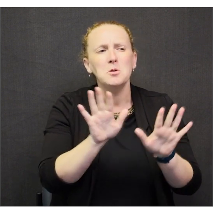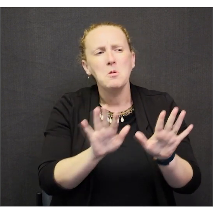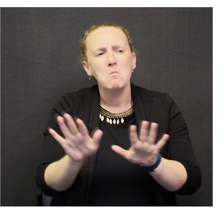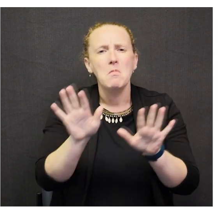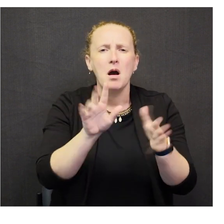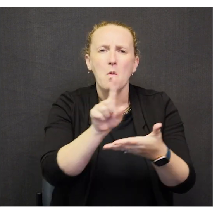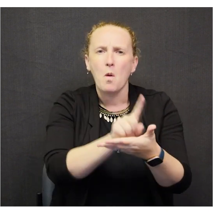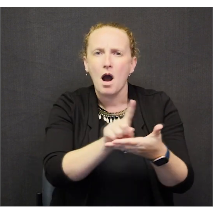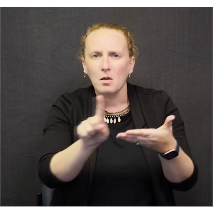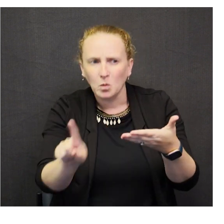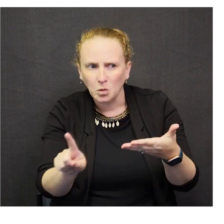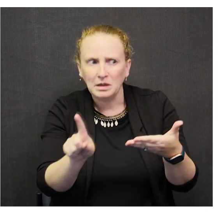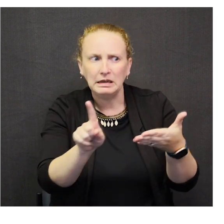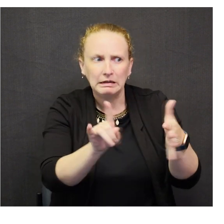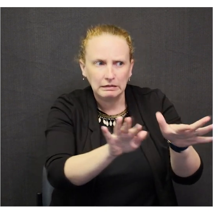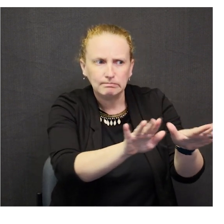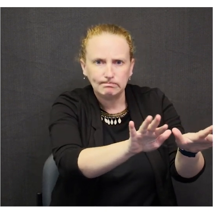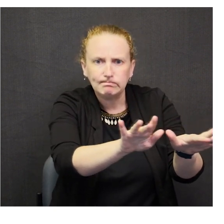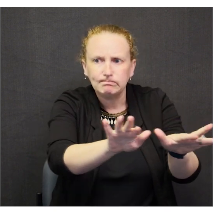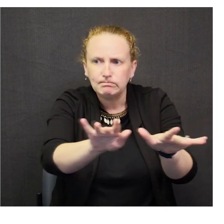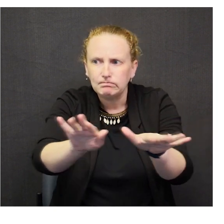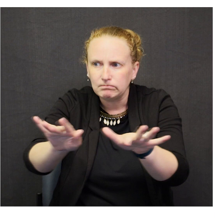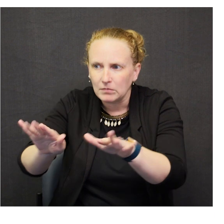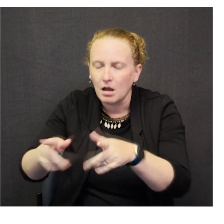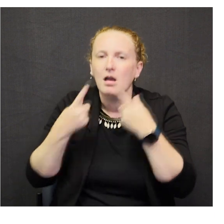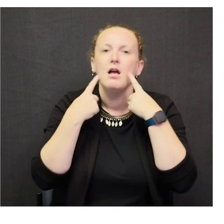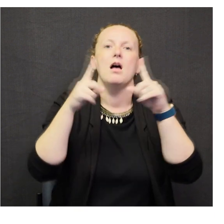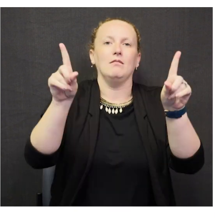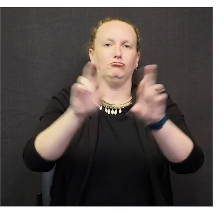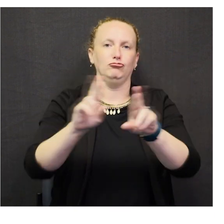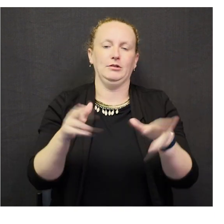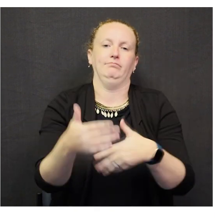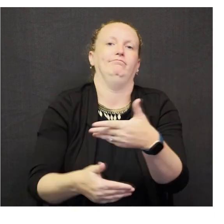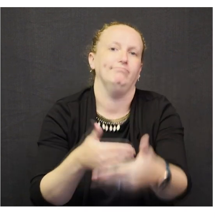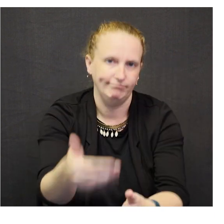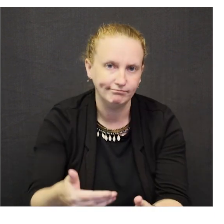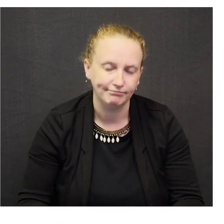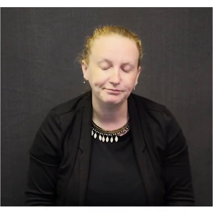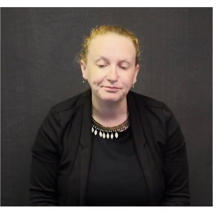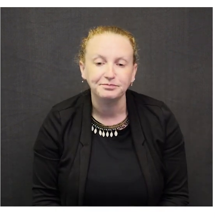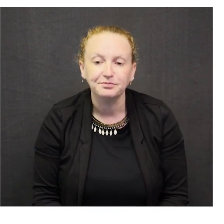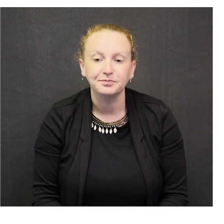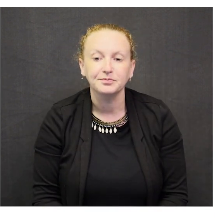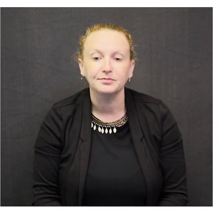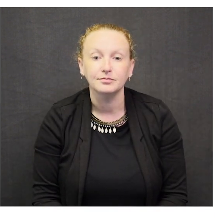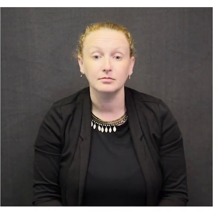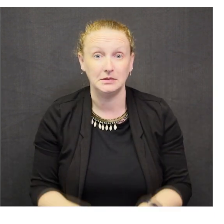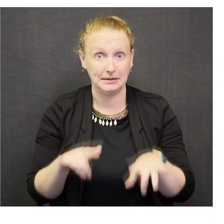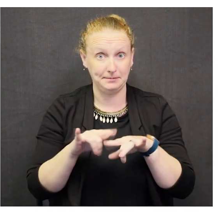equipment was working during that time are ambulatory, we have 15 clinics, they're associated